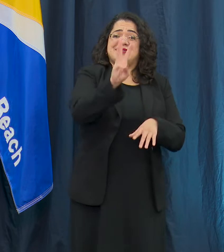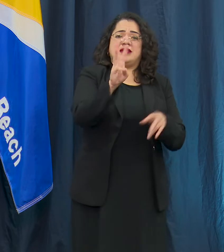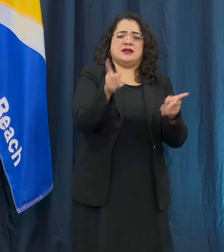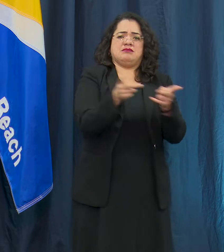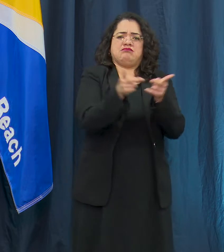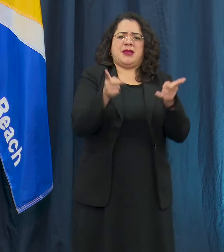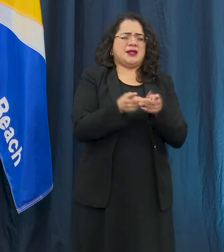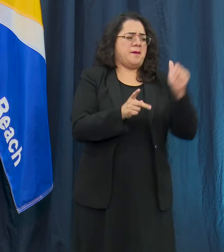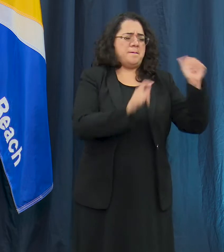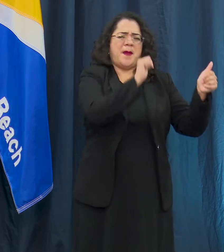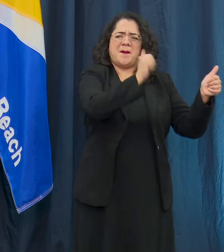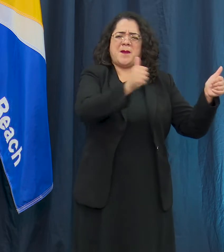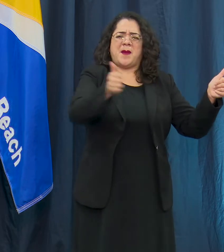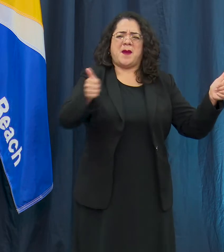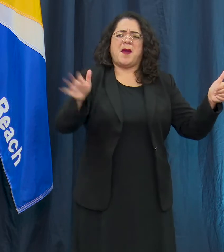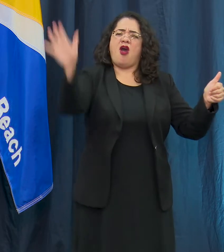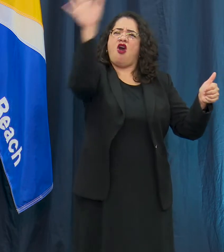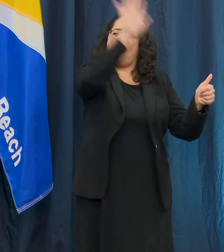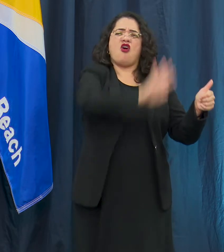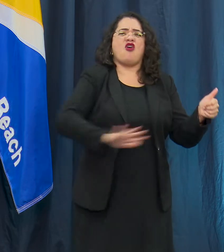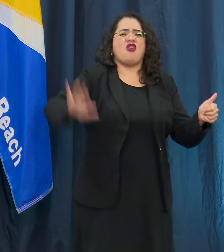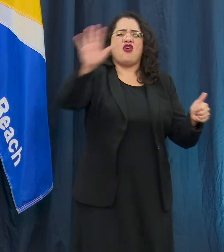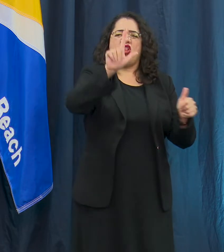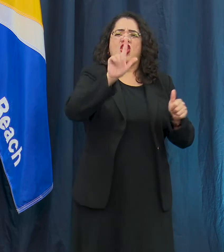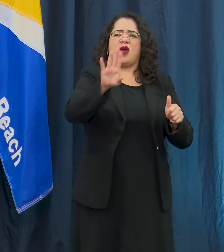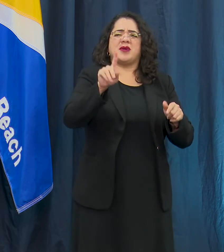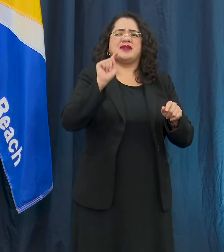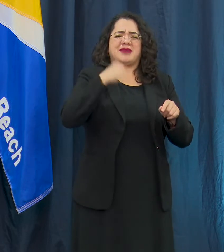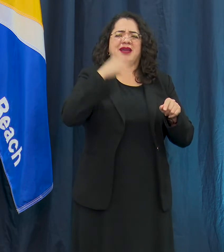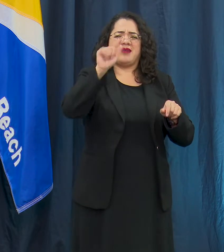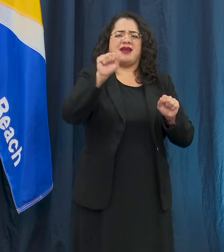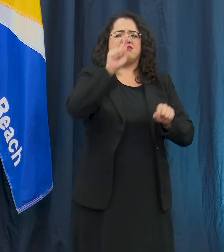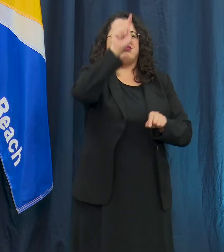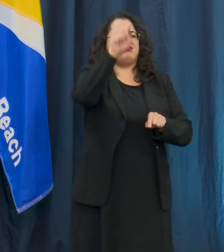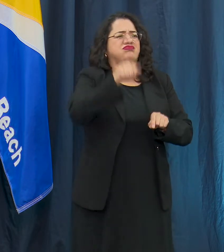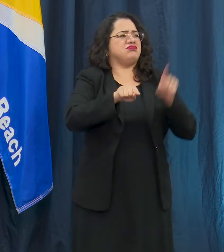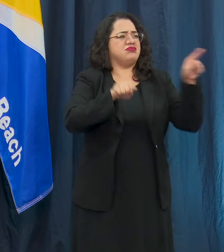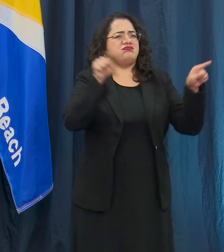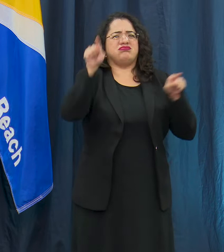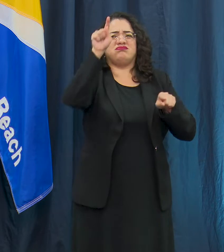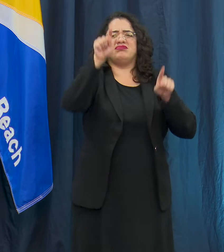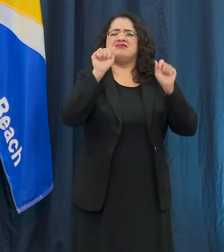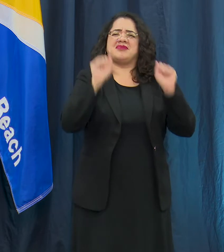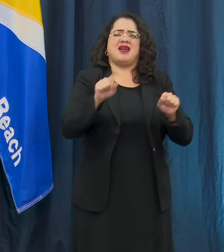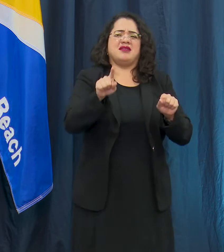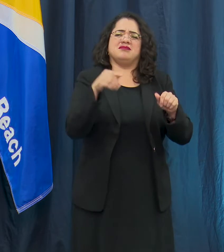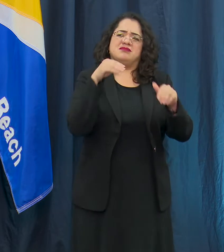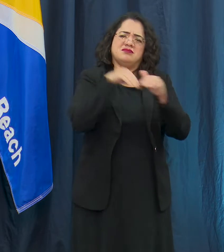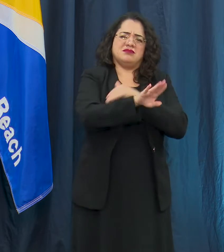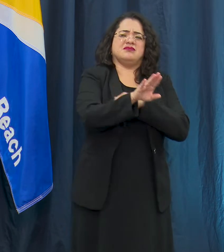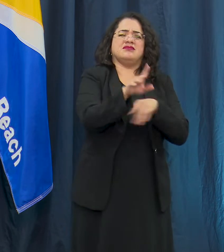We've covered all parts of the city. We want you to get tested. So now I want to